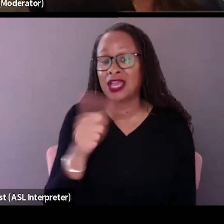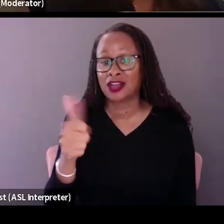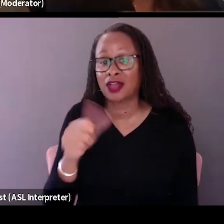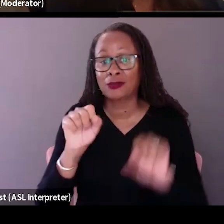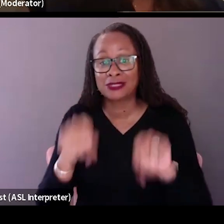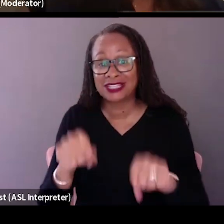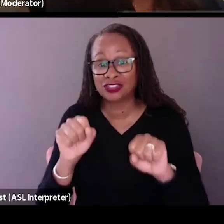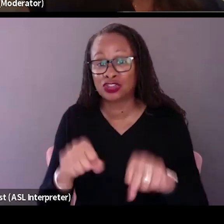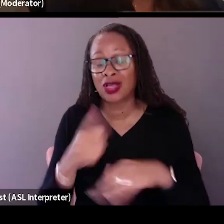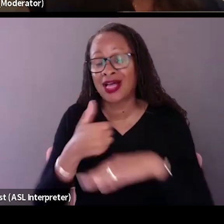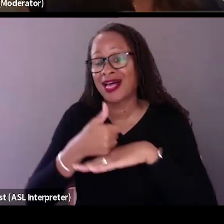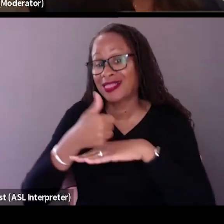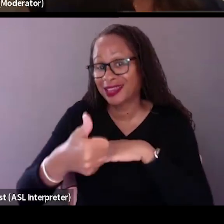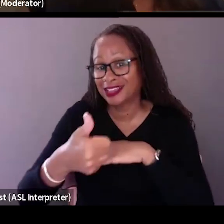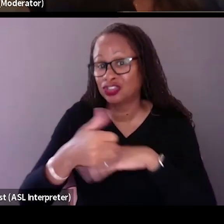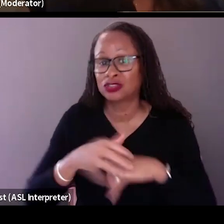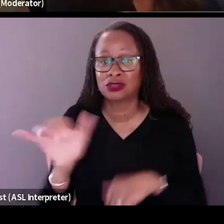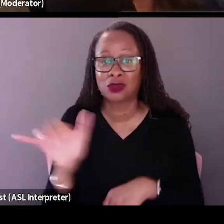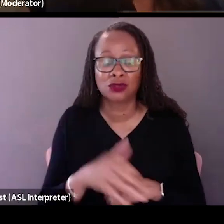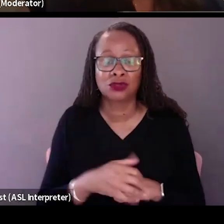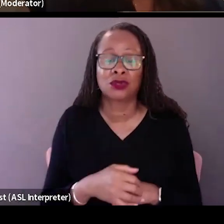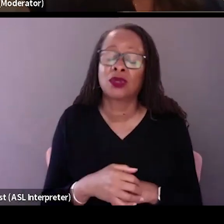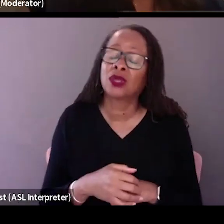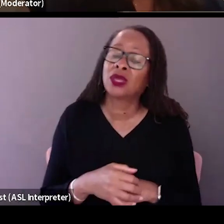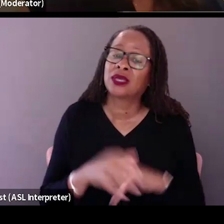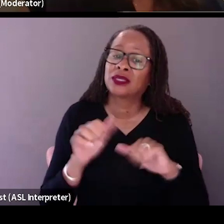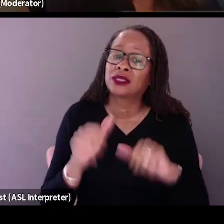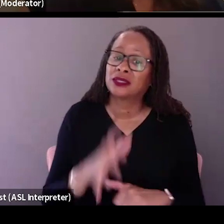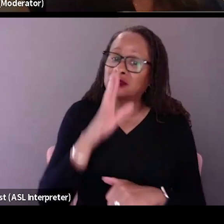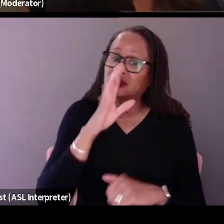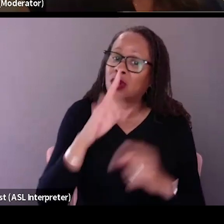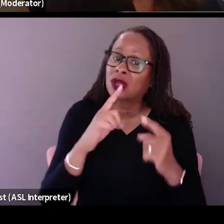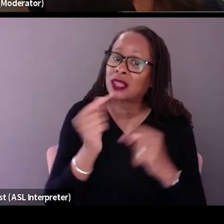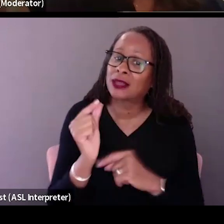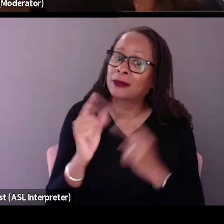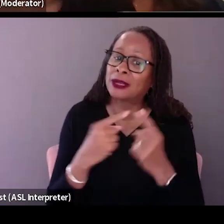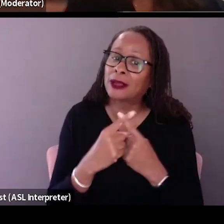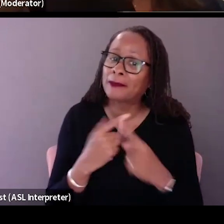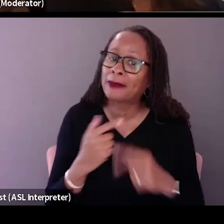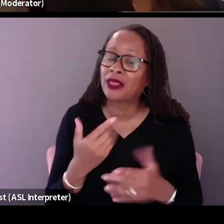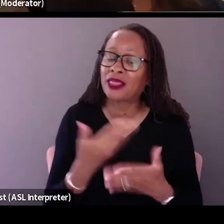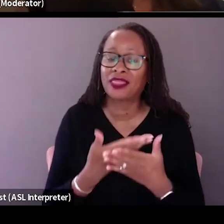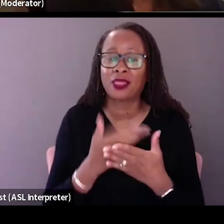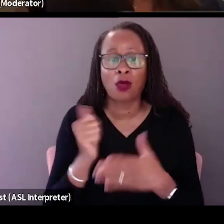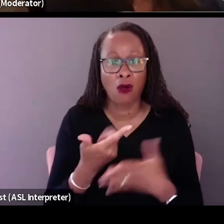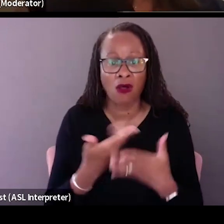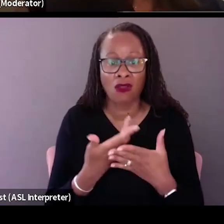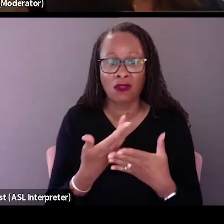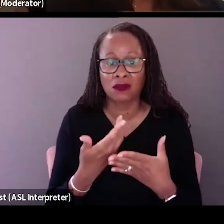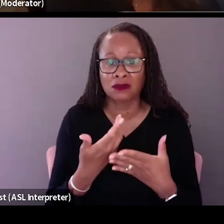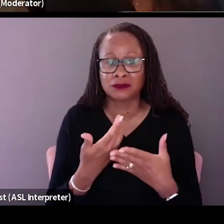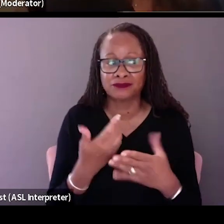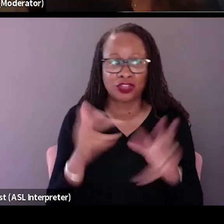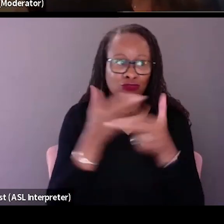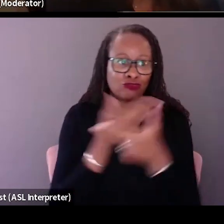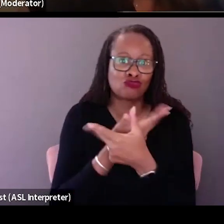Can you talk a little bit about kind of all of the things, all the rabbit holes you could have gone down